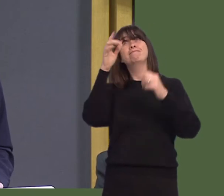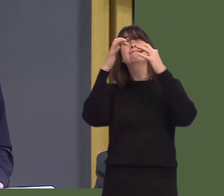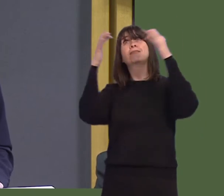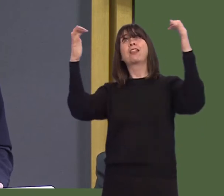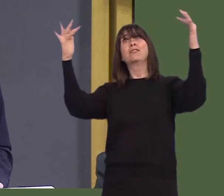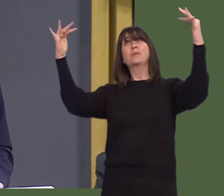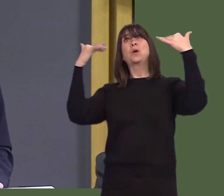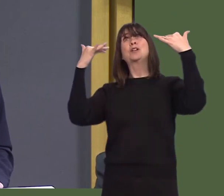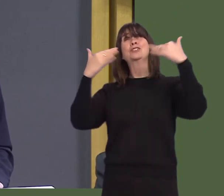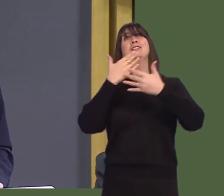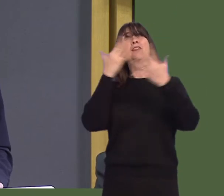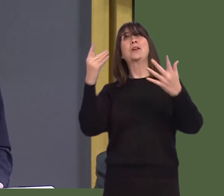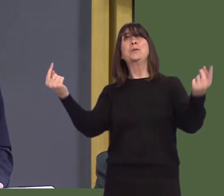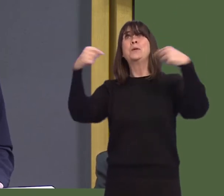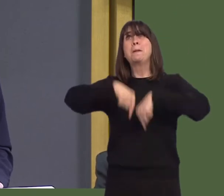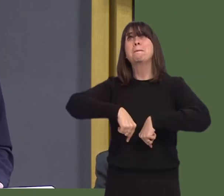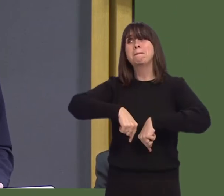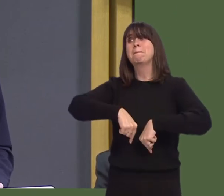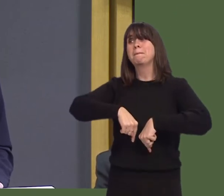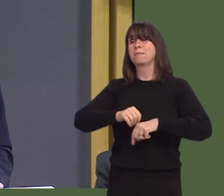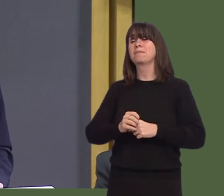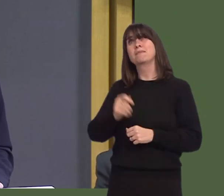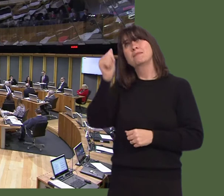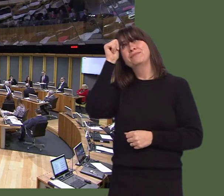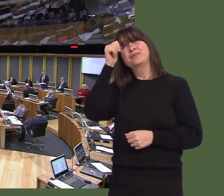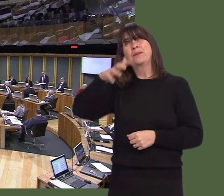in Neath and north Bridgend as part of the Valleys taskforce, as I'm sure you're well